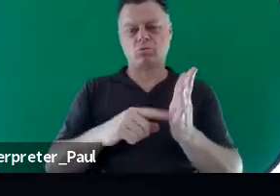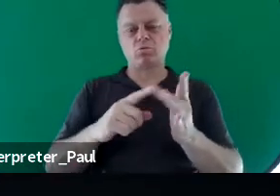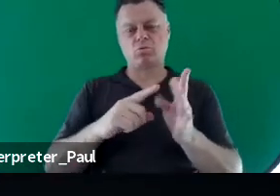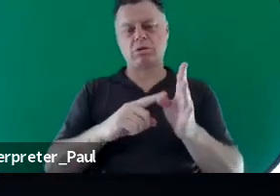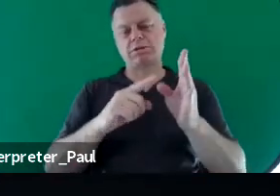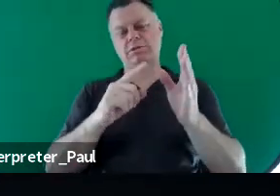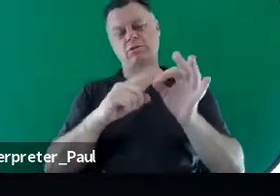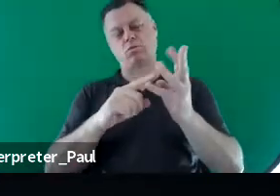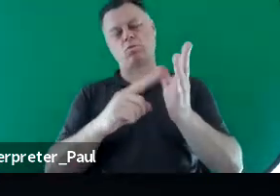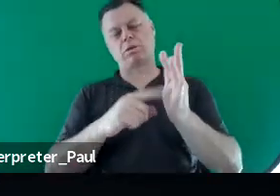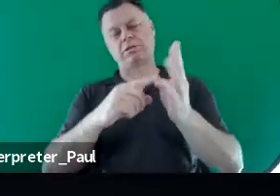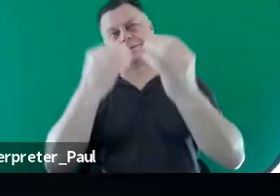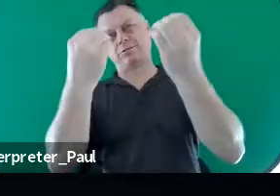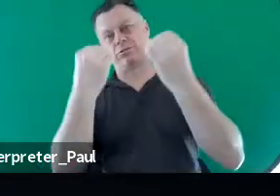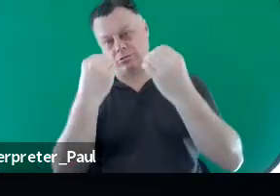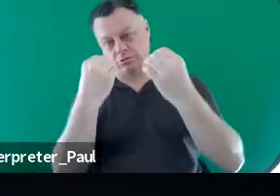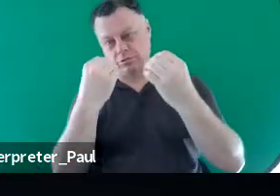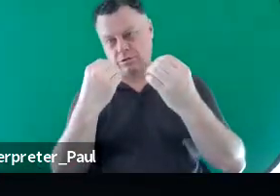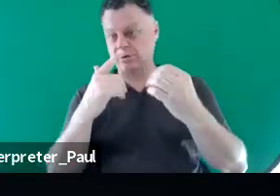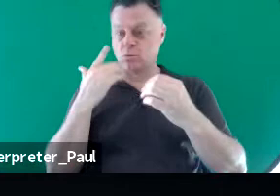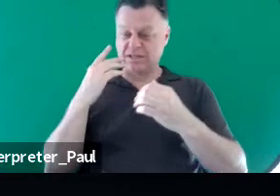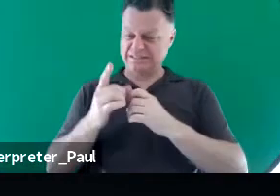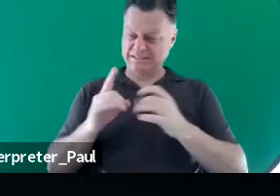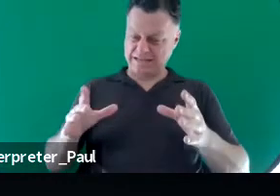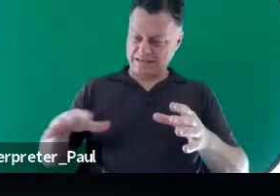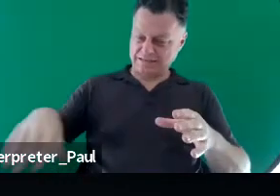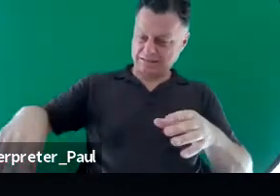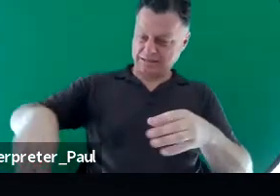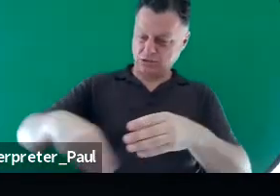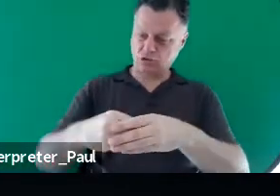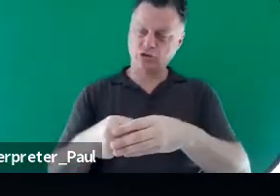from the beginning inclusive for them. With maybe adjustments for any specific needs.